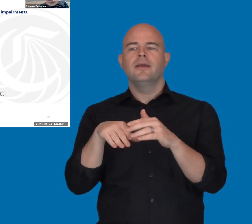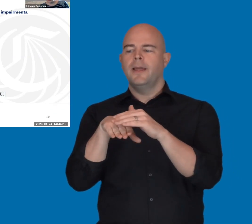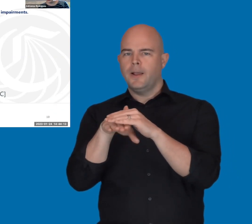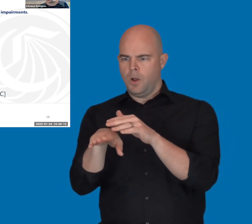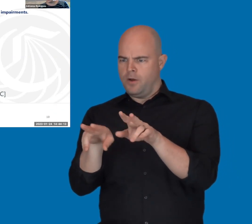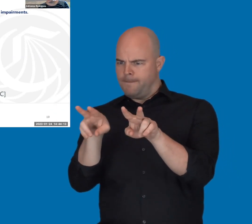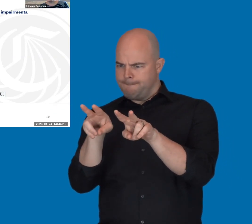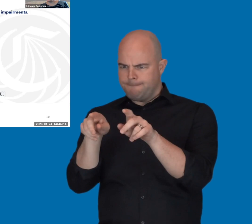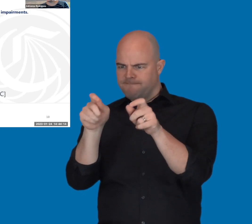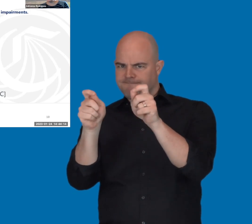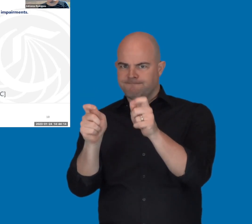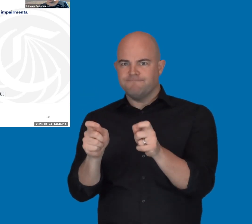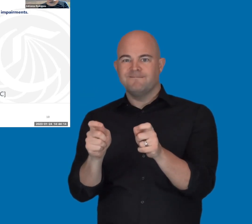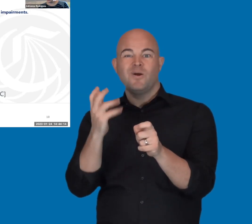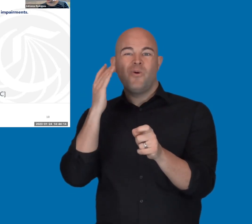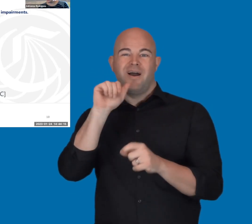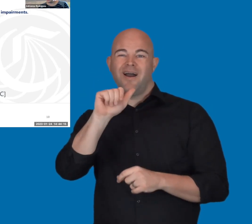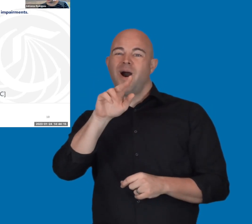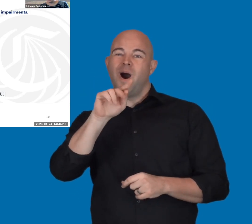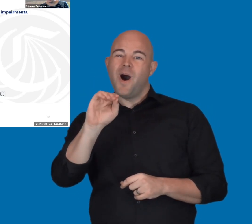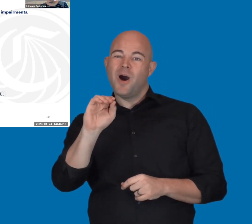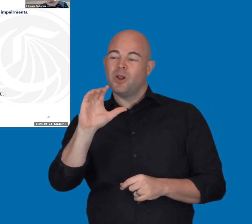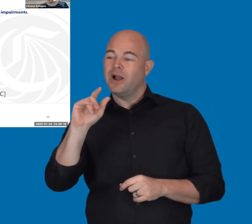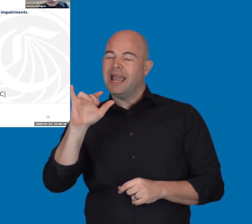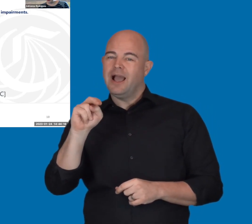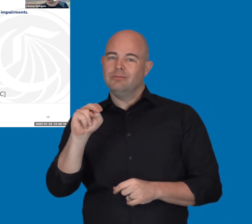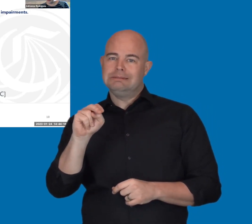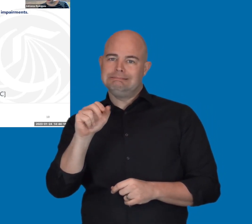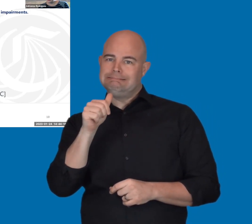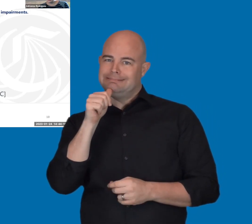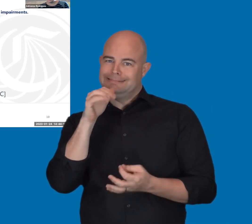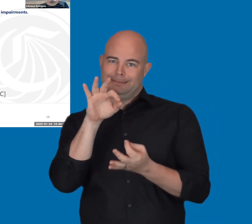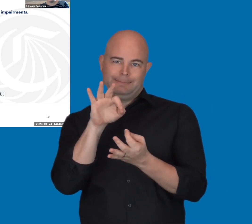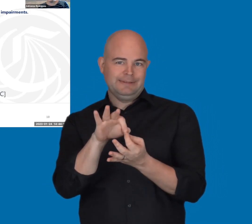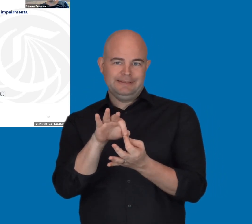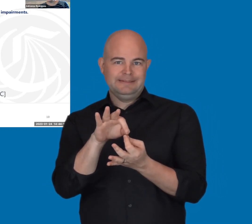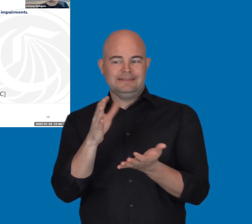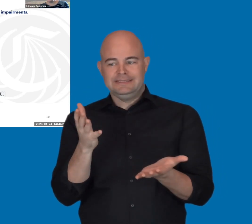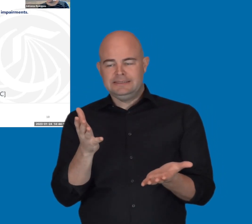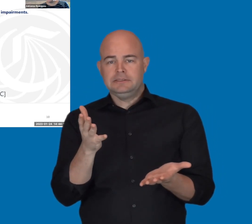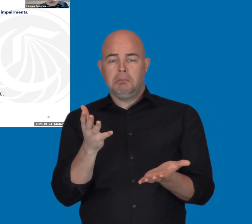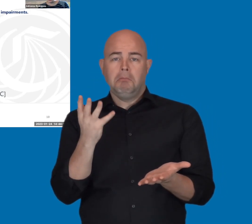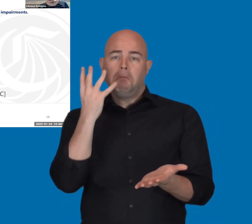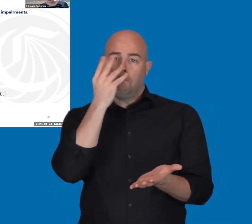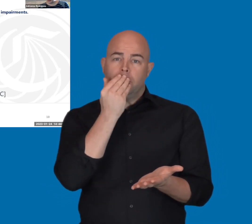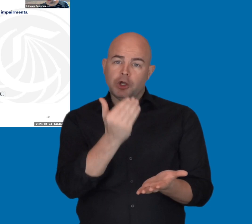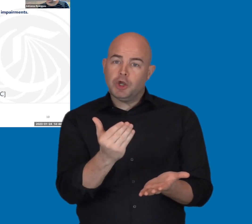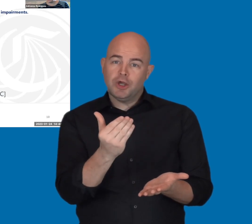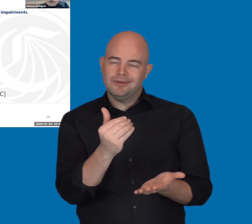where necessary because auto captioning is imperfect. It's pretty good but it's not perfect.